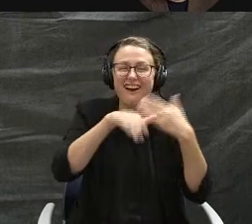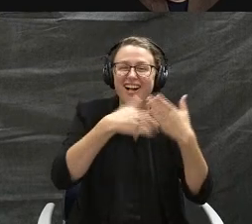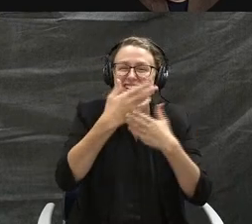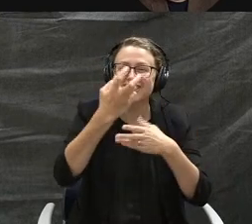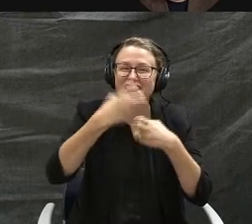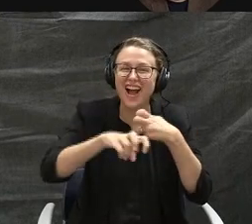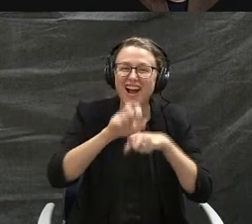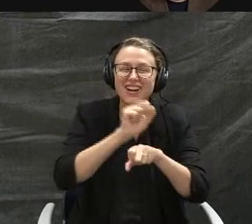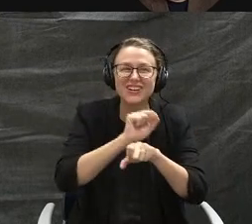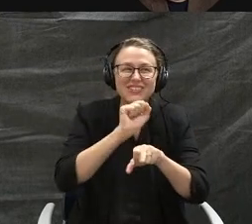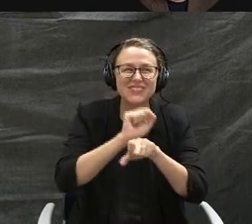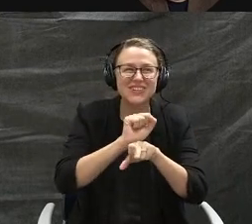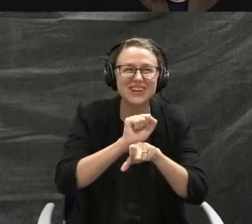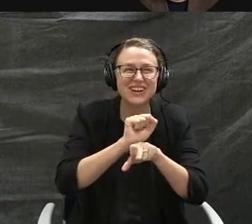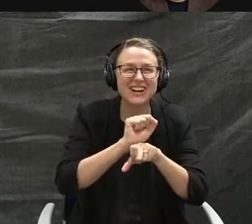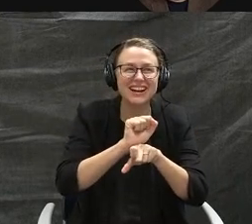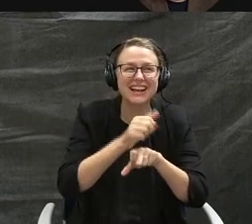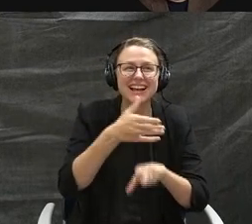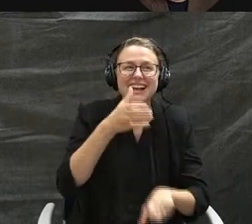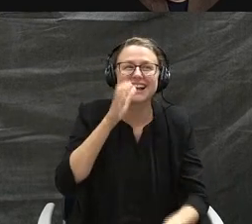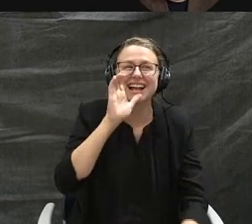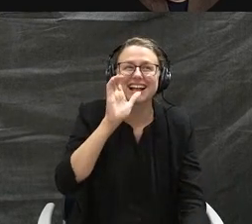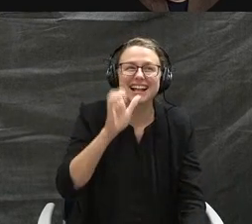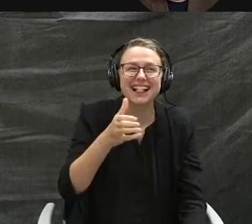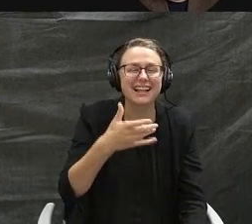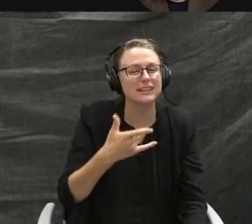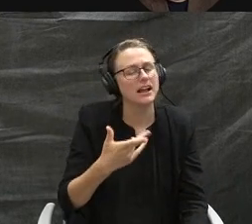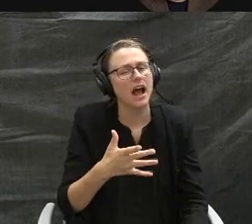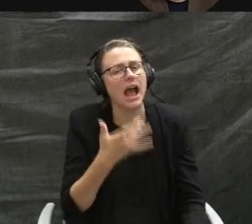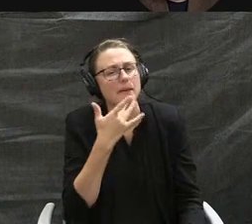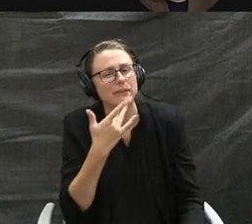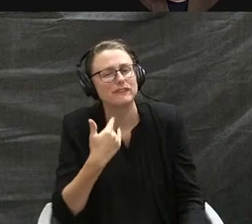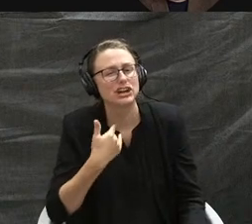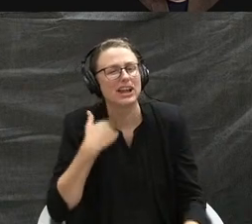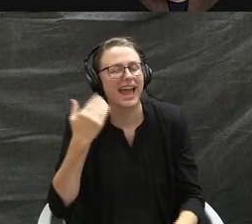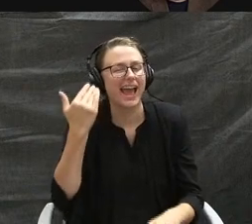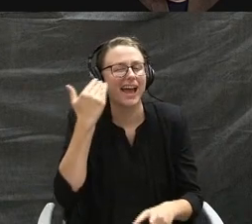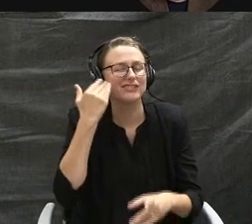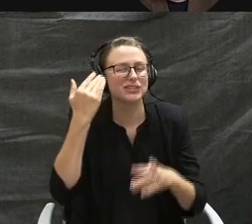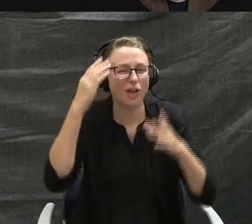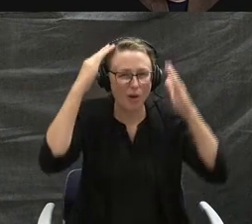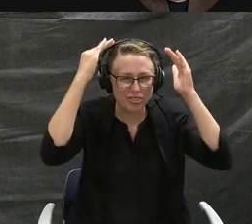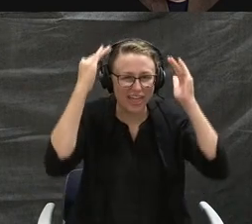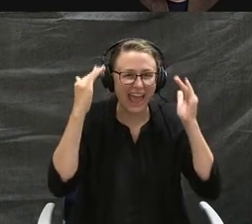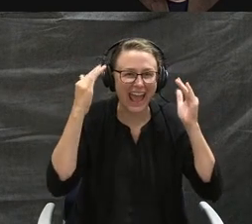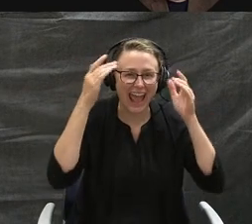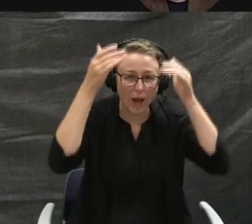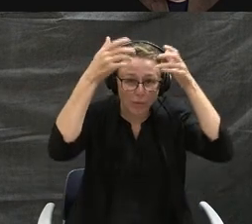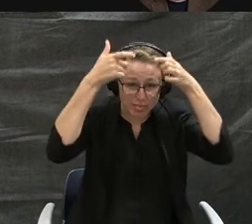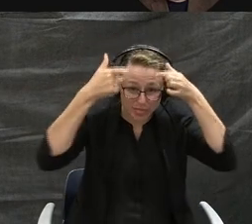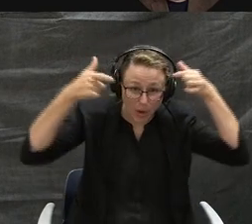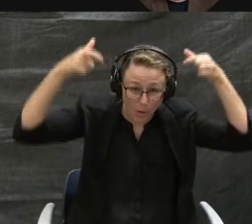hard work? I actually rather have a habit. The horns in the braids. That can be